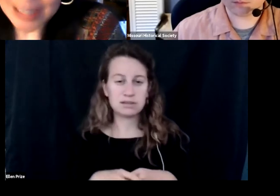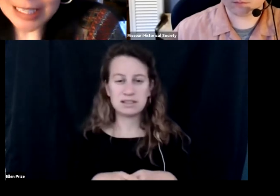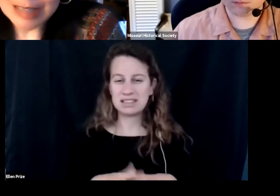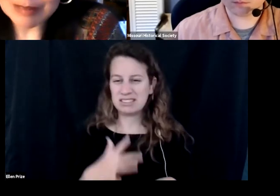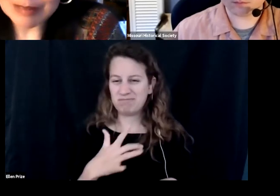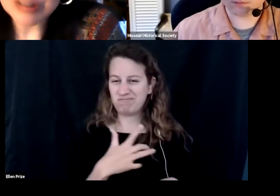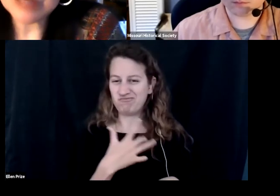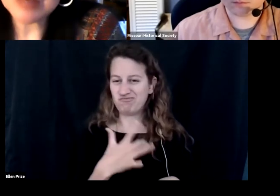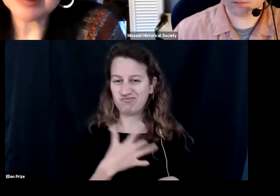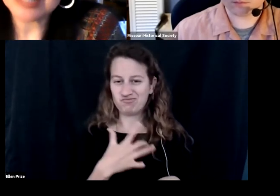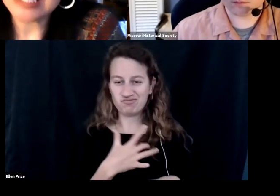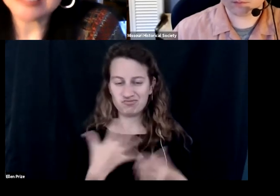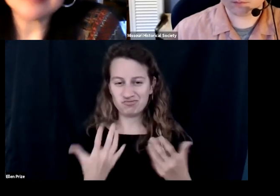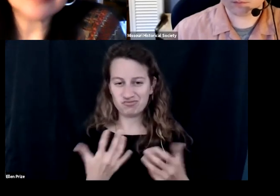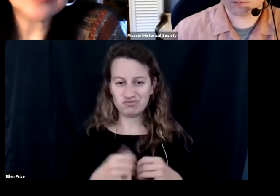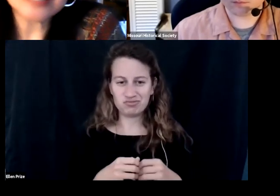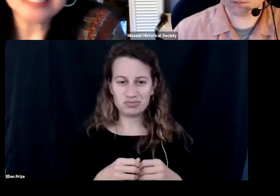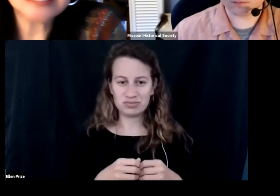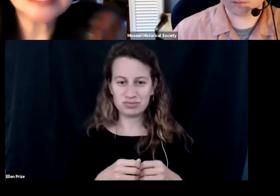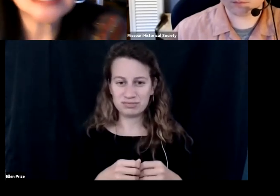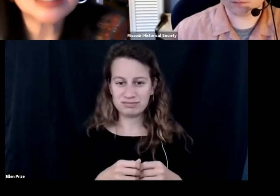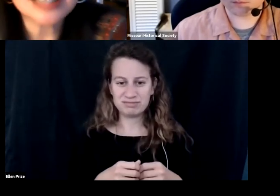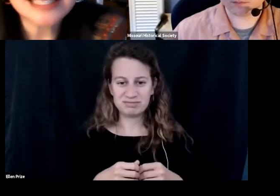um, you know, I think what I would love to do is go back to